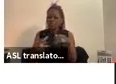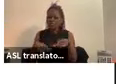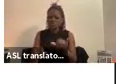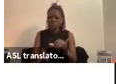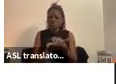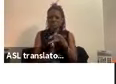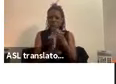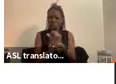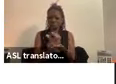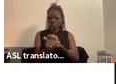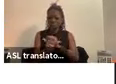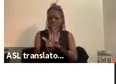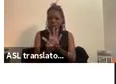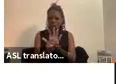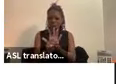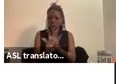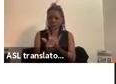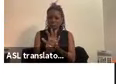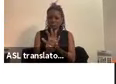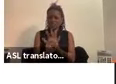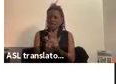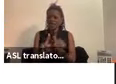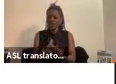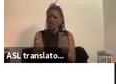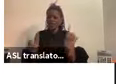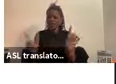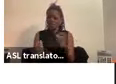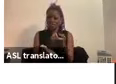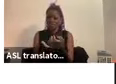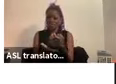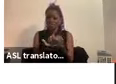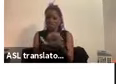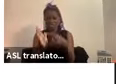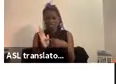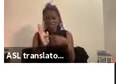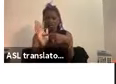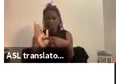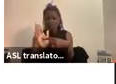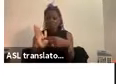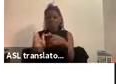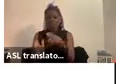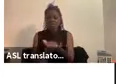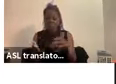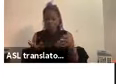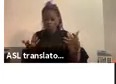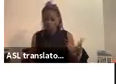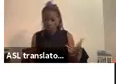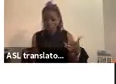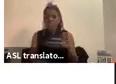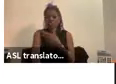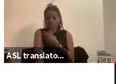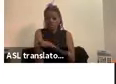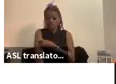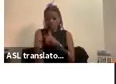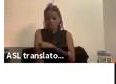However, evidence suggests that vaccines help reduce the severity of the illness if you do become infected.